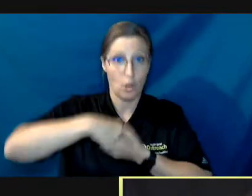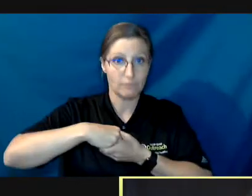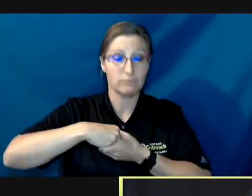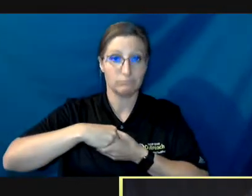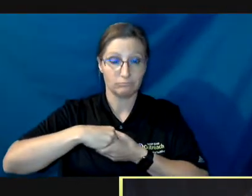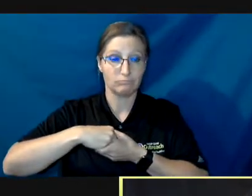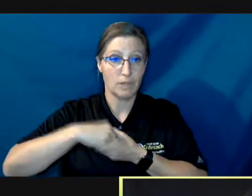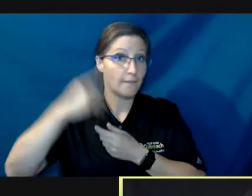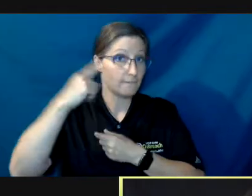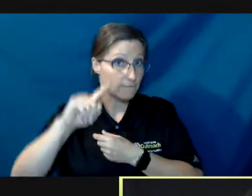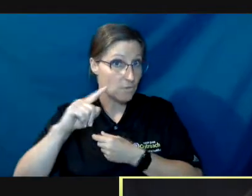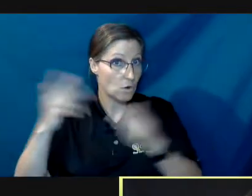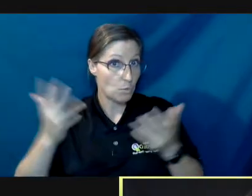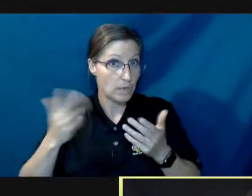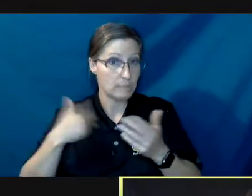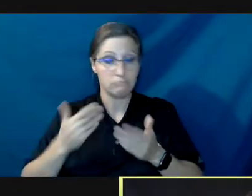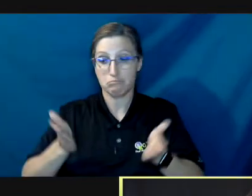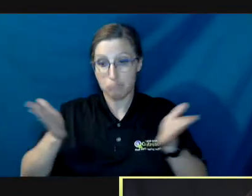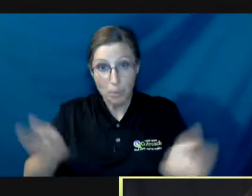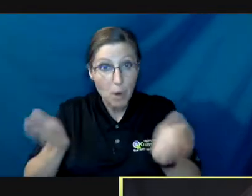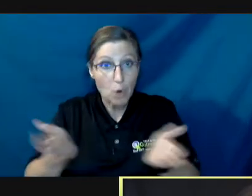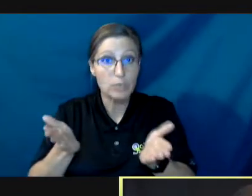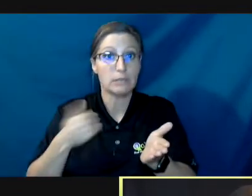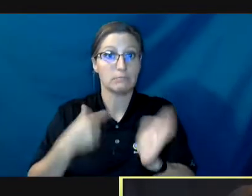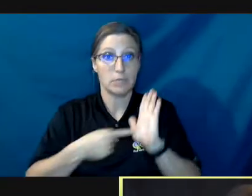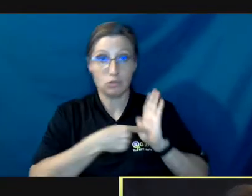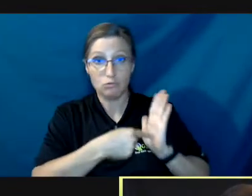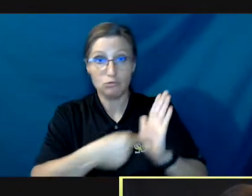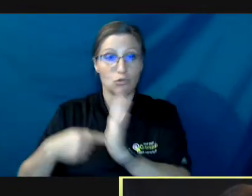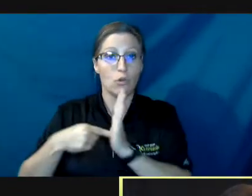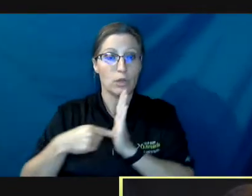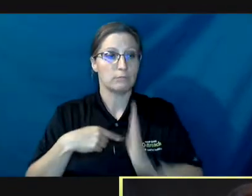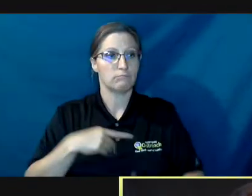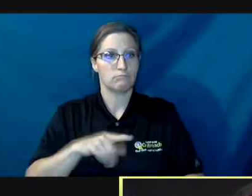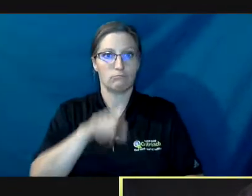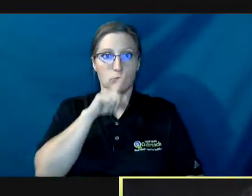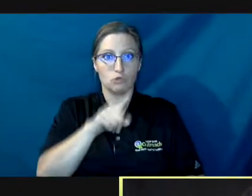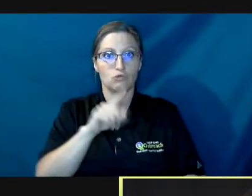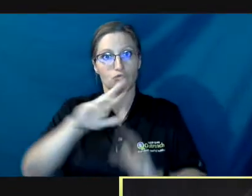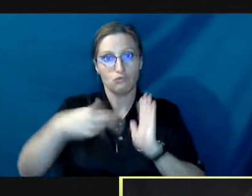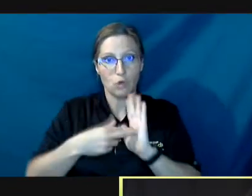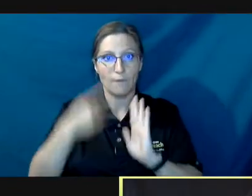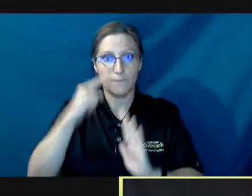promoting and showing and discussing the relevant roles that interpreters do and also